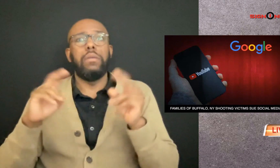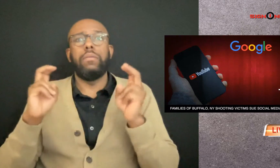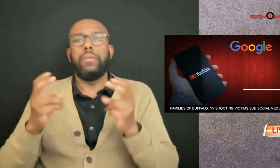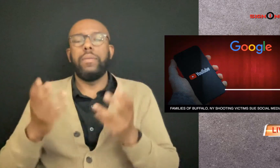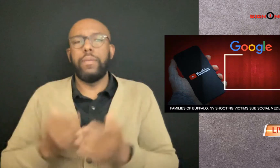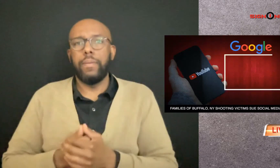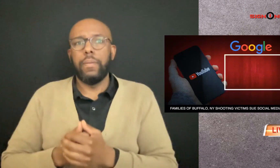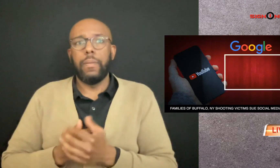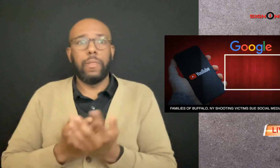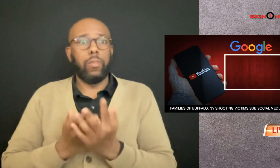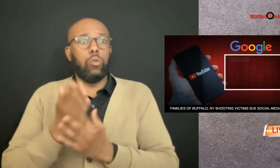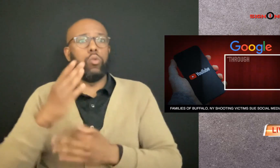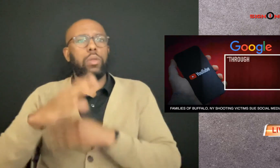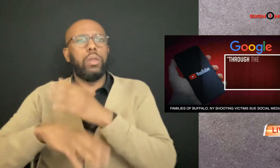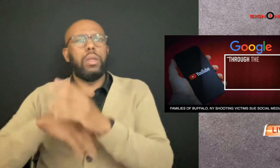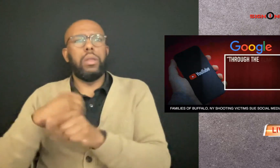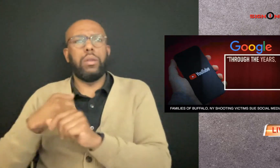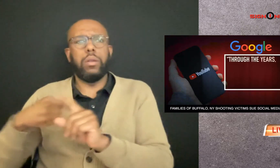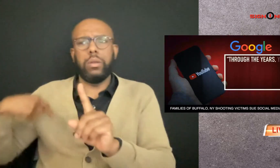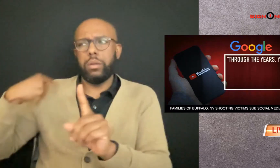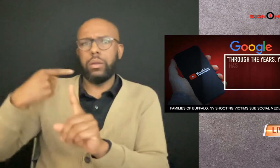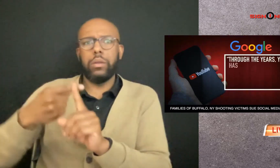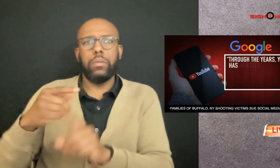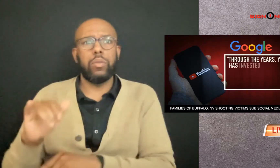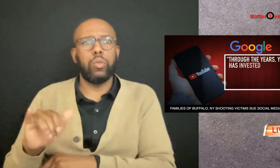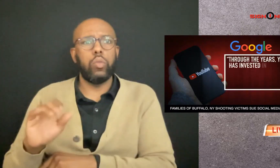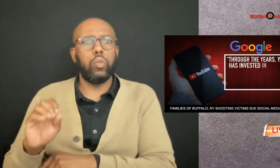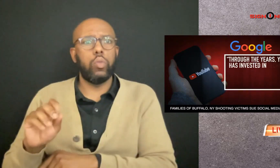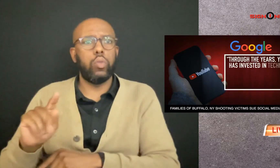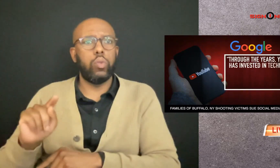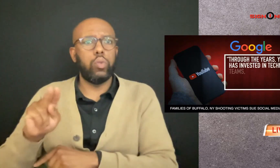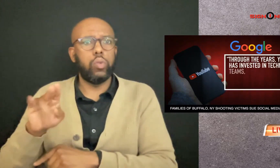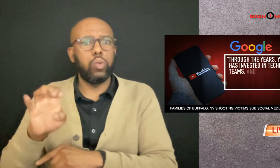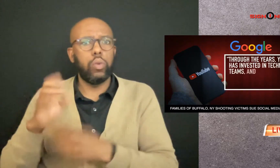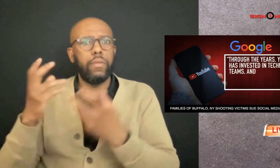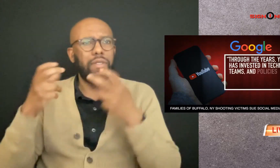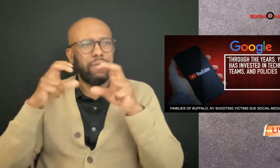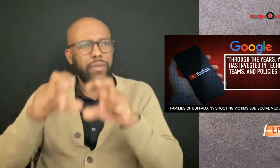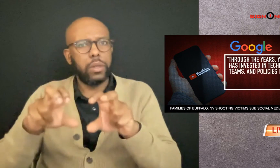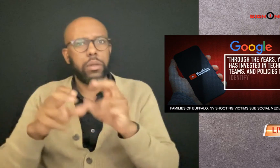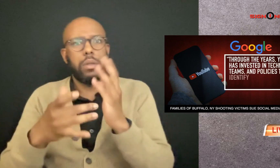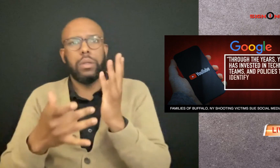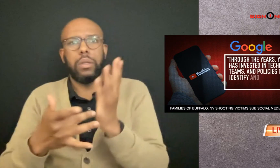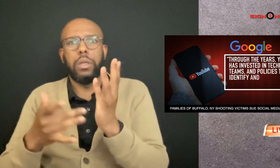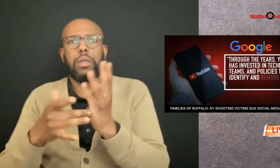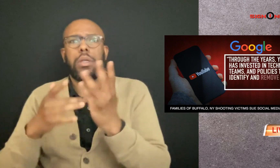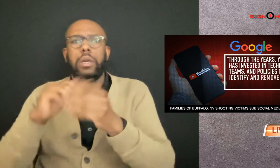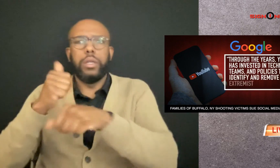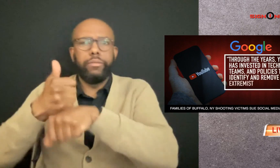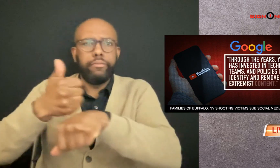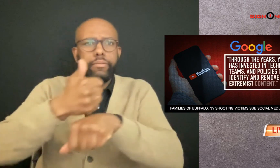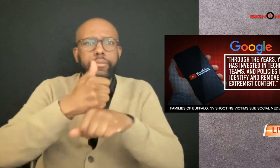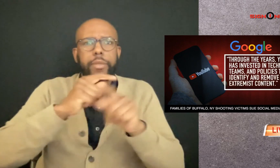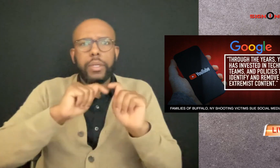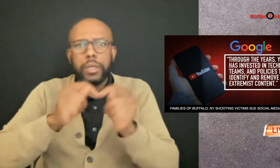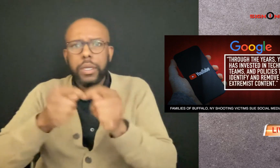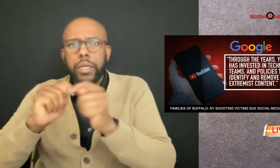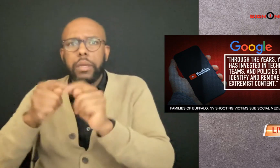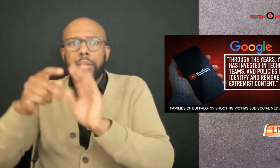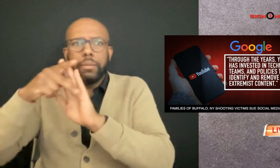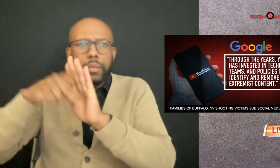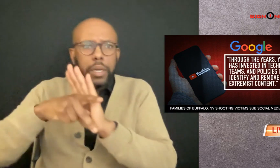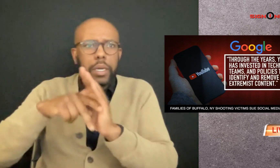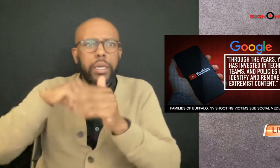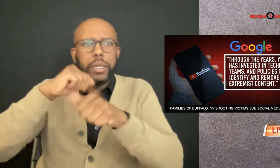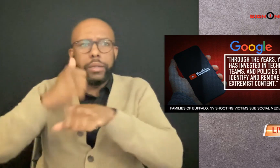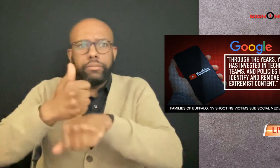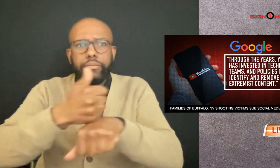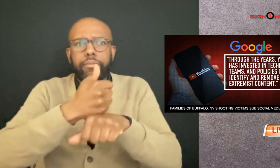statement through the years YouTube has invested in technology teams and policies to identify